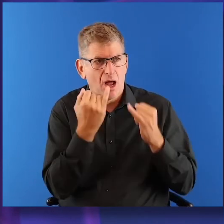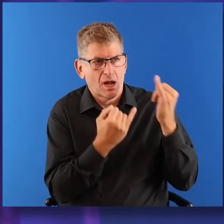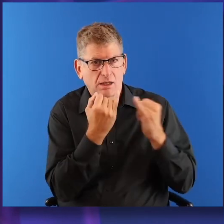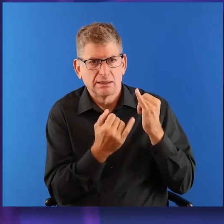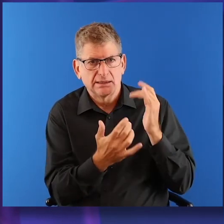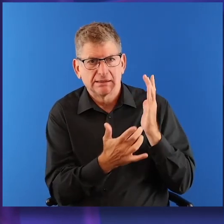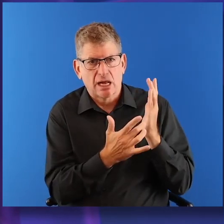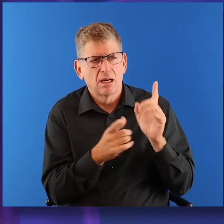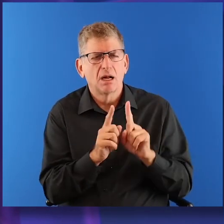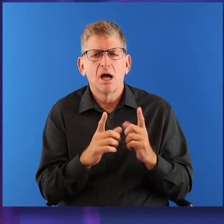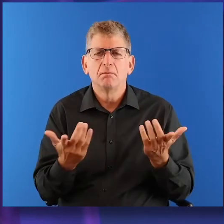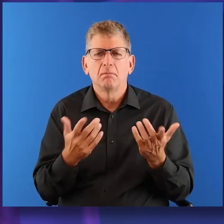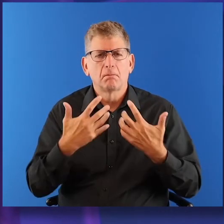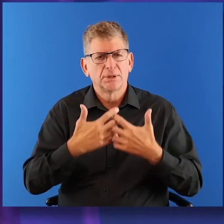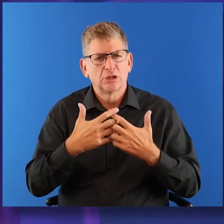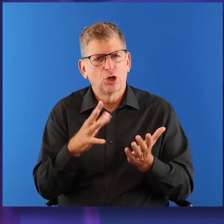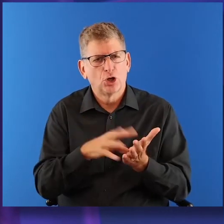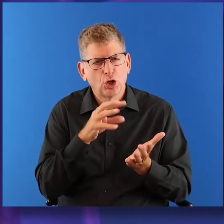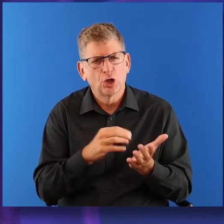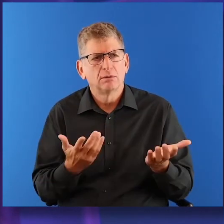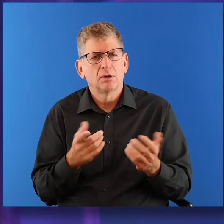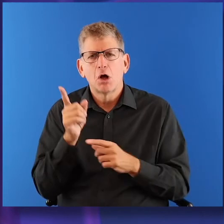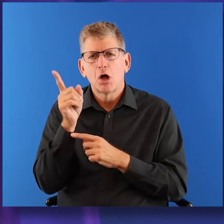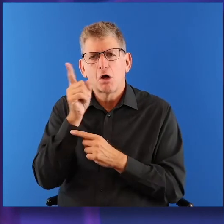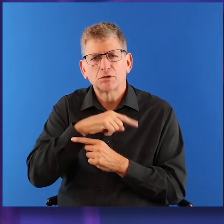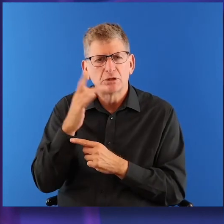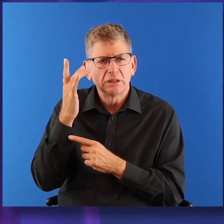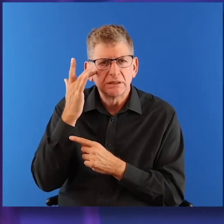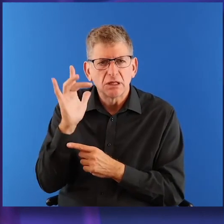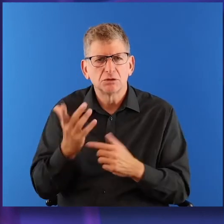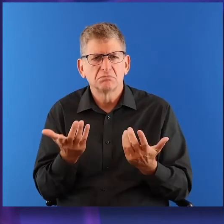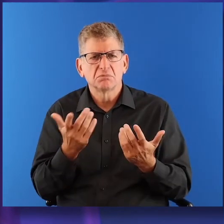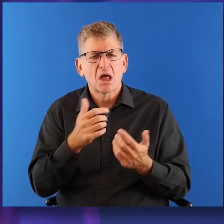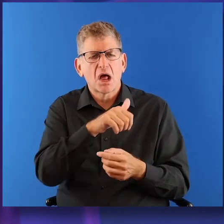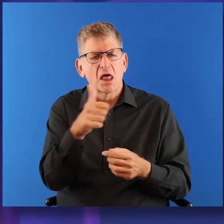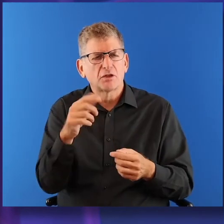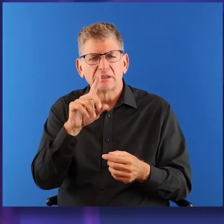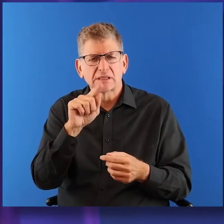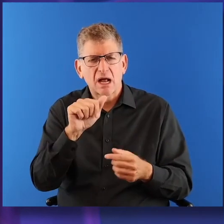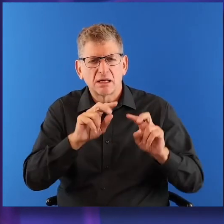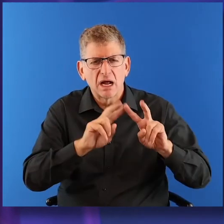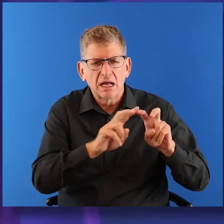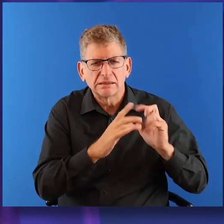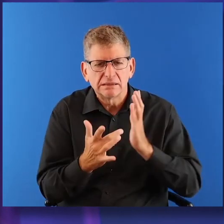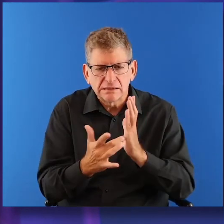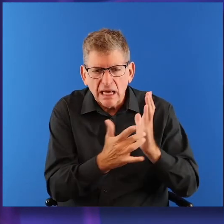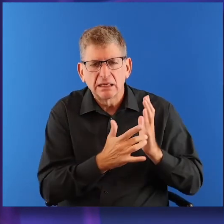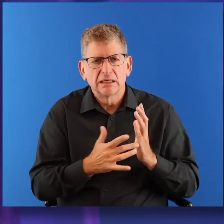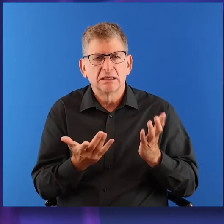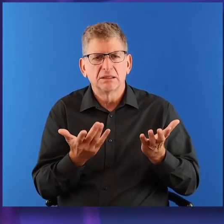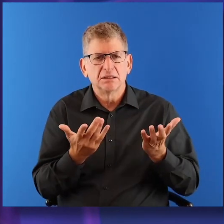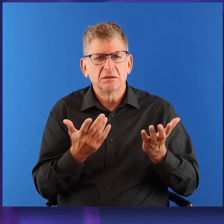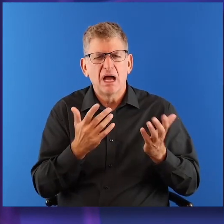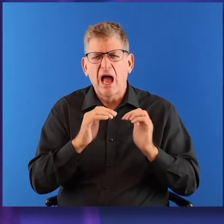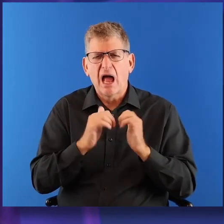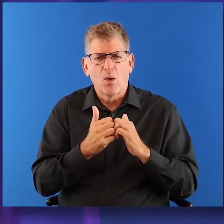ideas and techniques like machine learning, artificial intelligence, and other data analysis techniques.